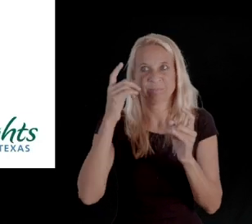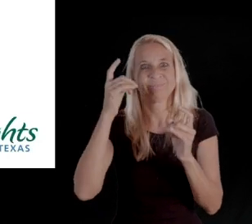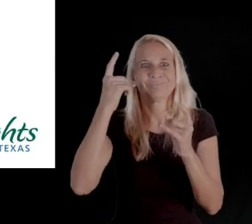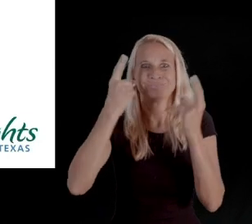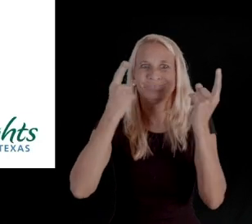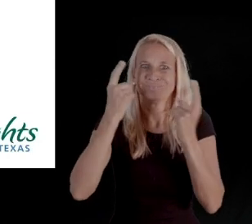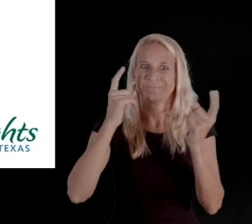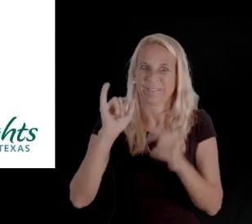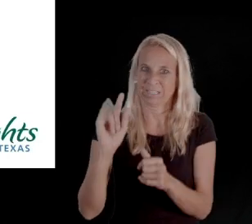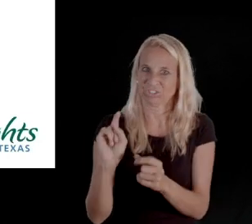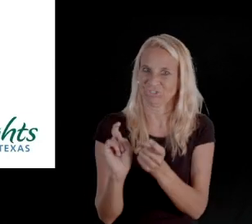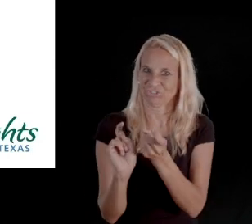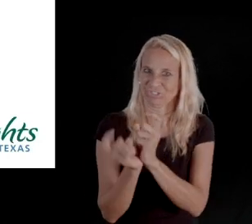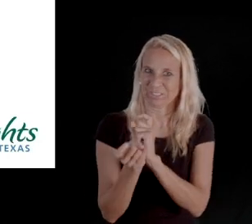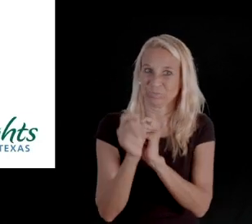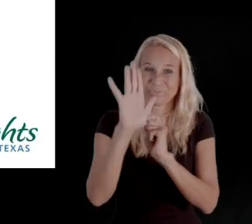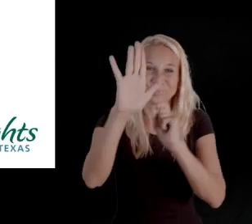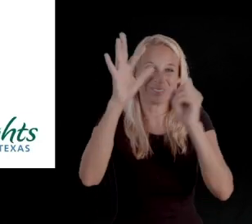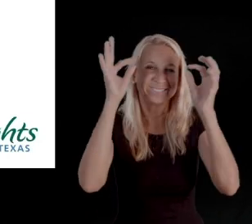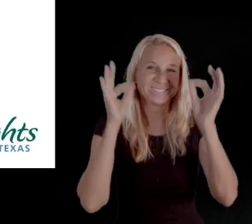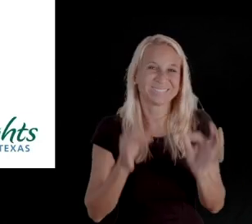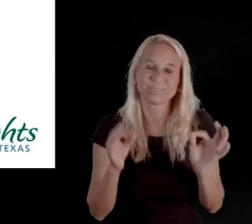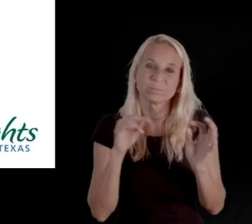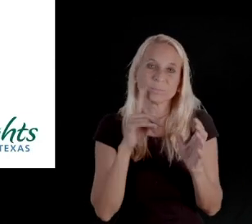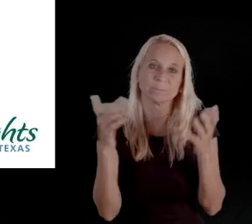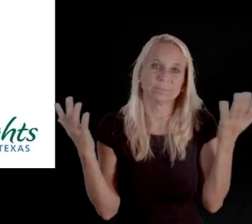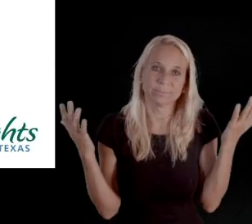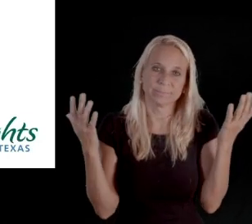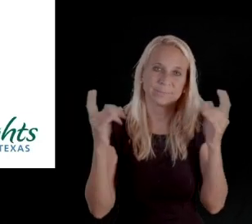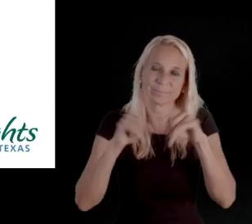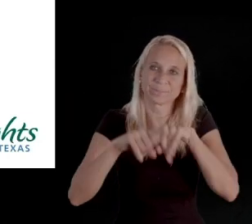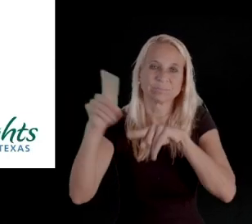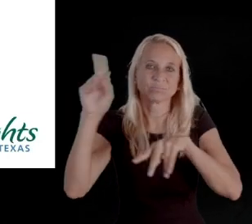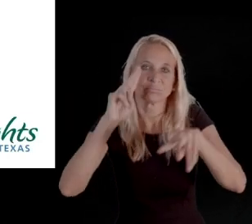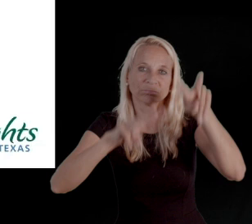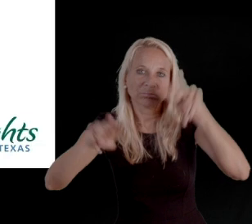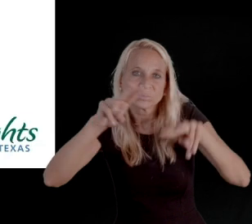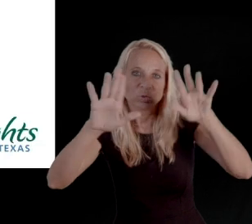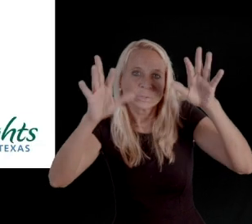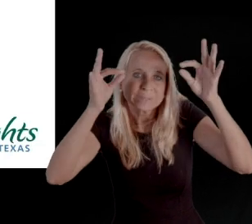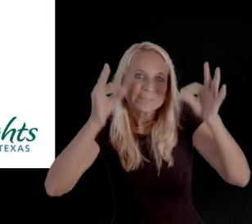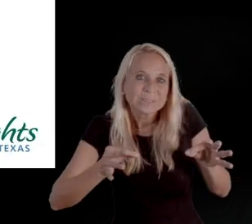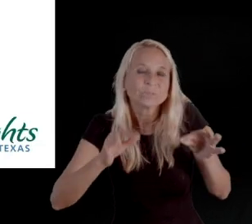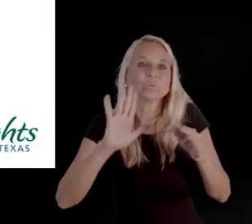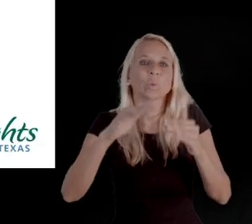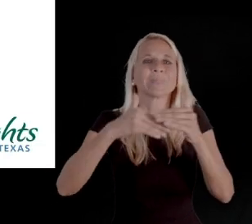So now that a decision has been formulated, they will consider your new next authorization cycle.